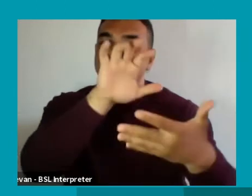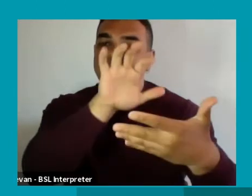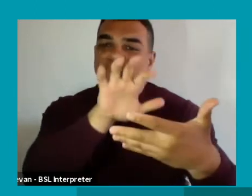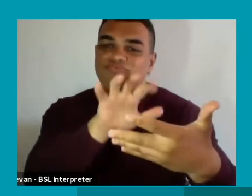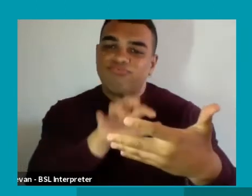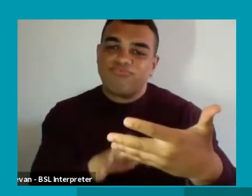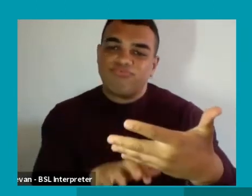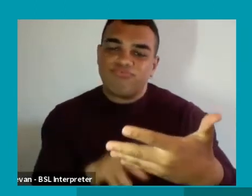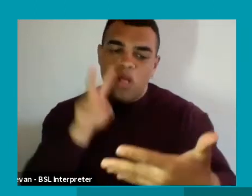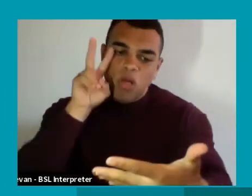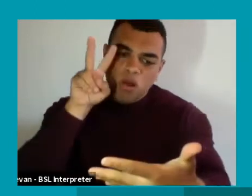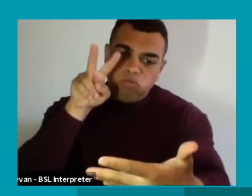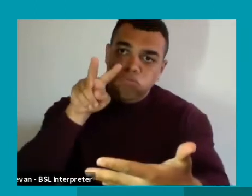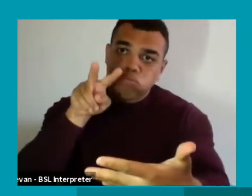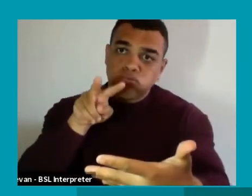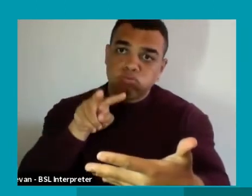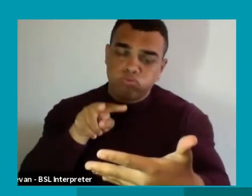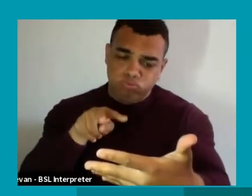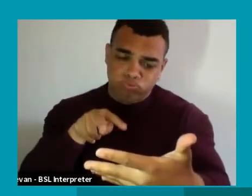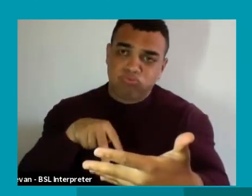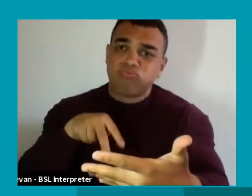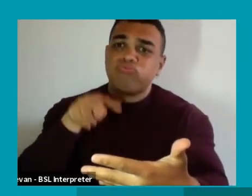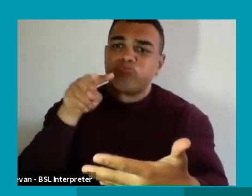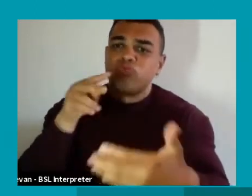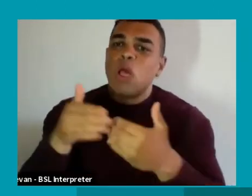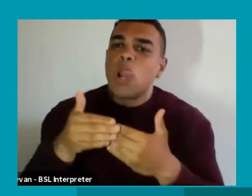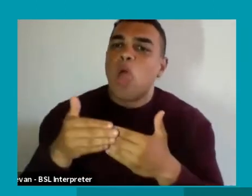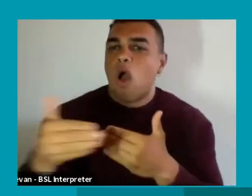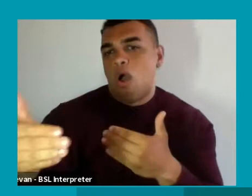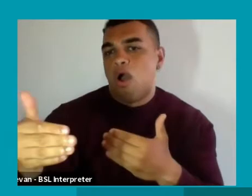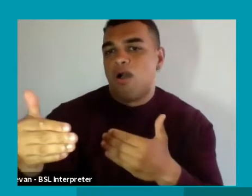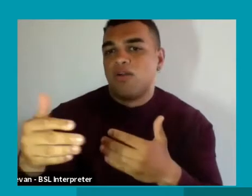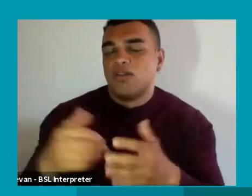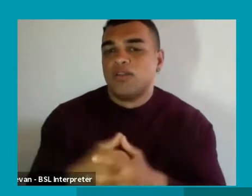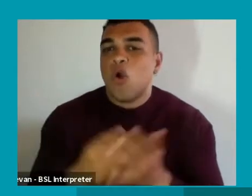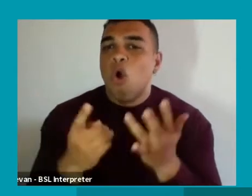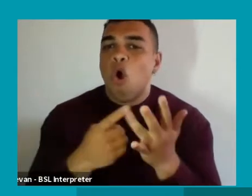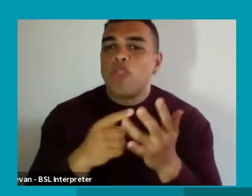Simply because you're mixing the best of both worlds in this type of CV. So I hope that's helped,